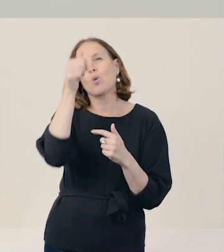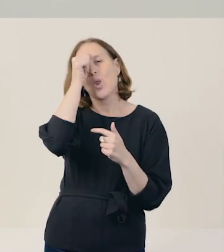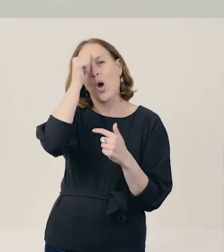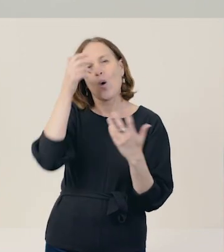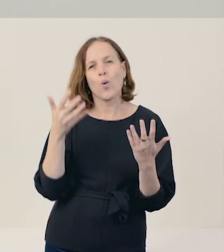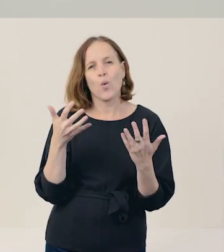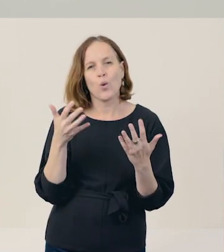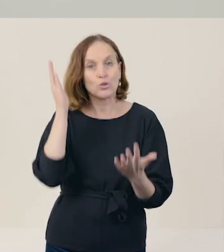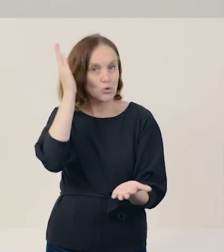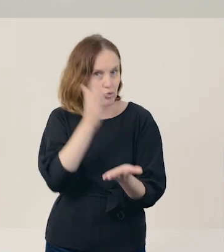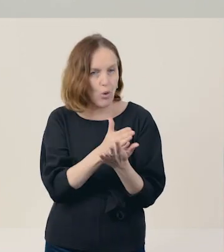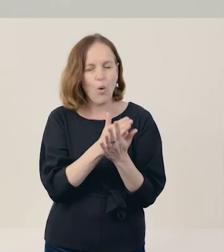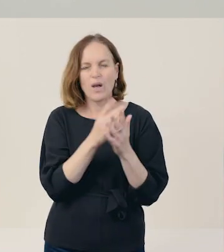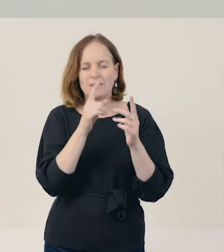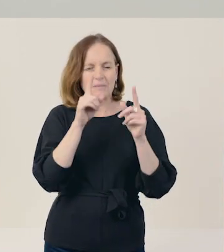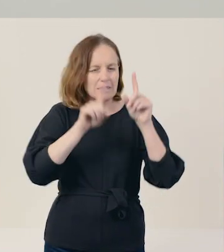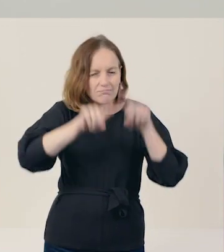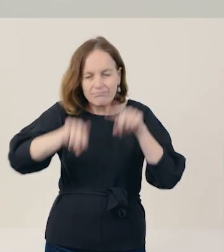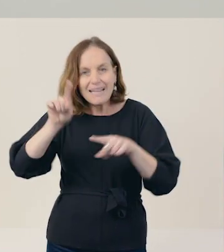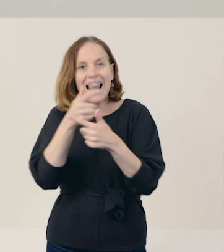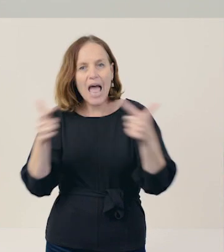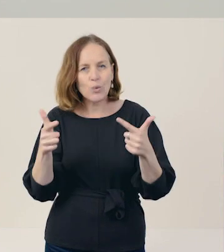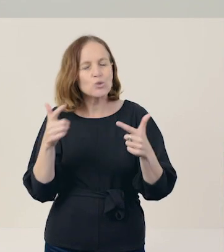of someone you know. Be sure to use a range of language features,